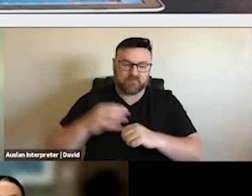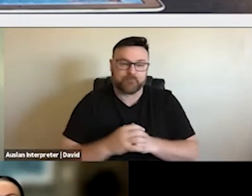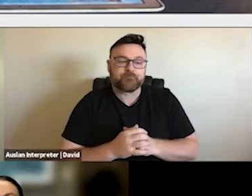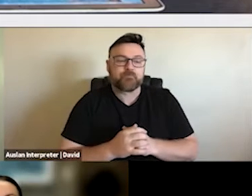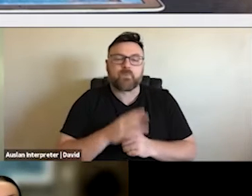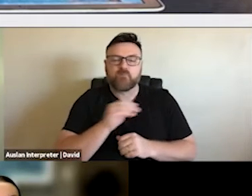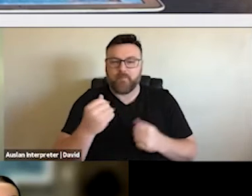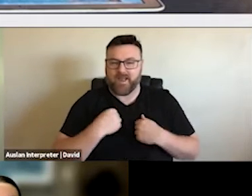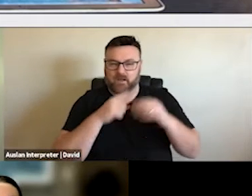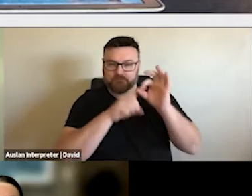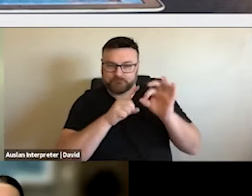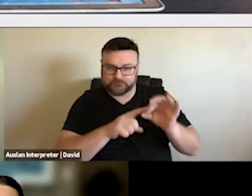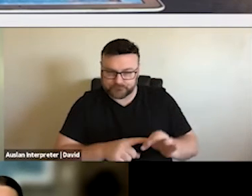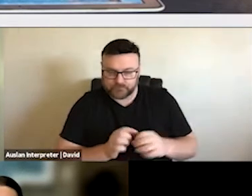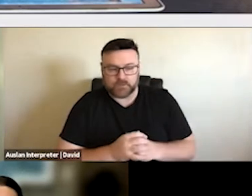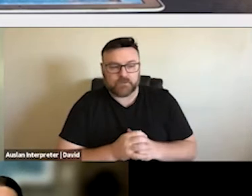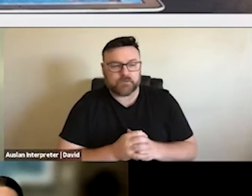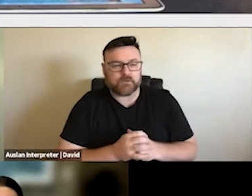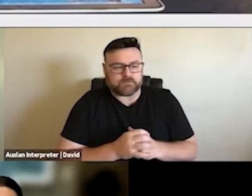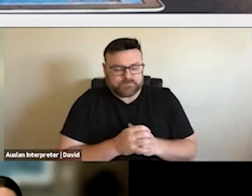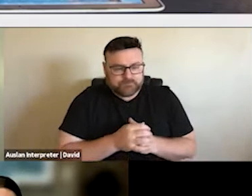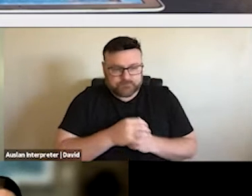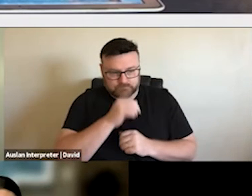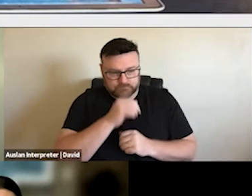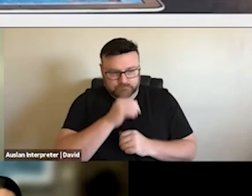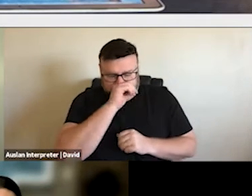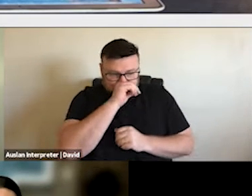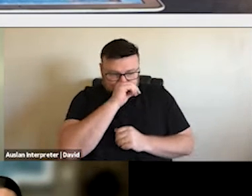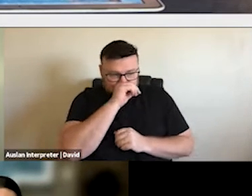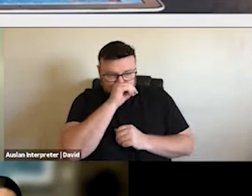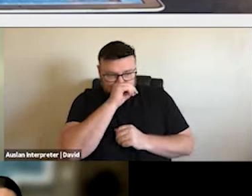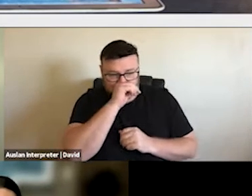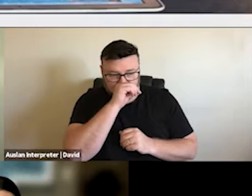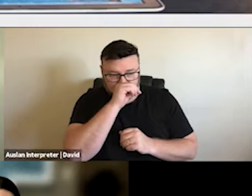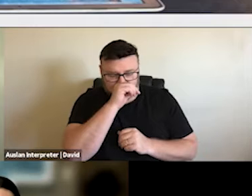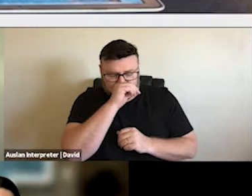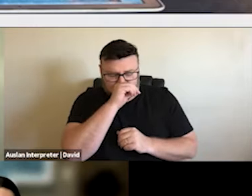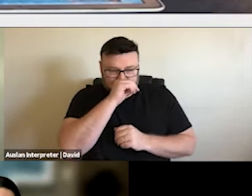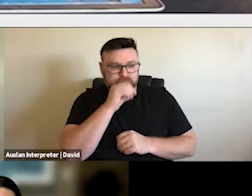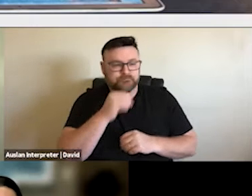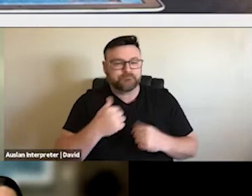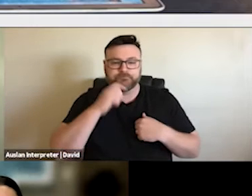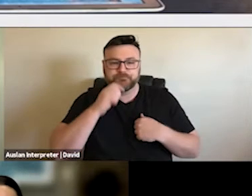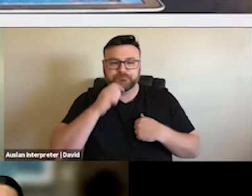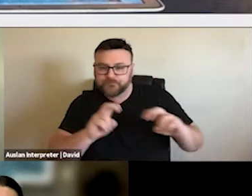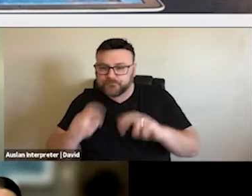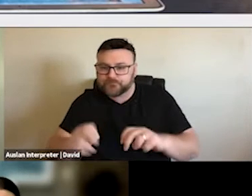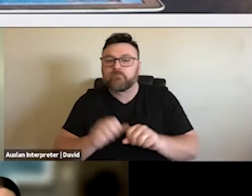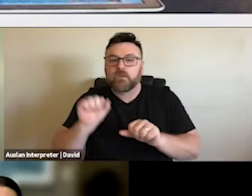A couple of months ago now, but what we do is really dig into the different jurisdictions and their responses.